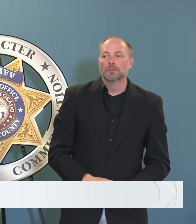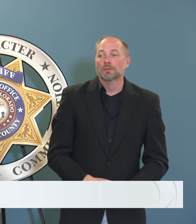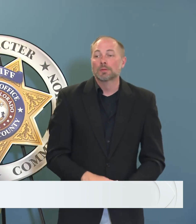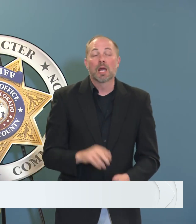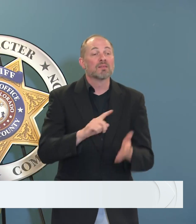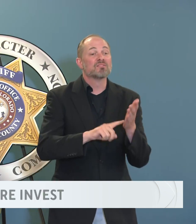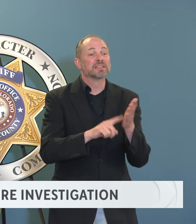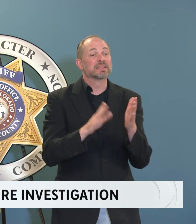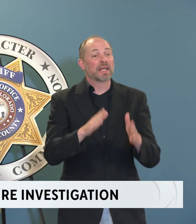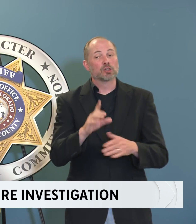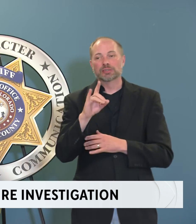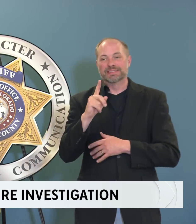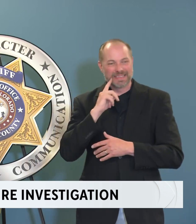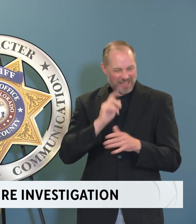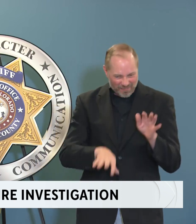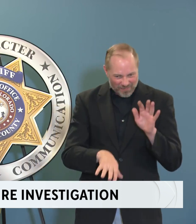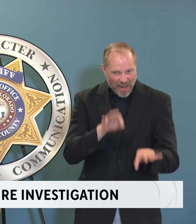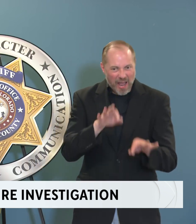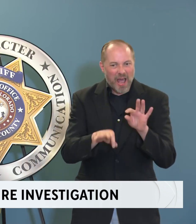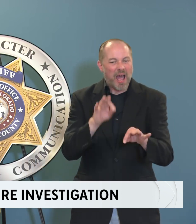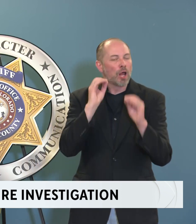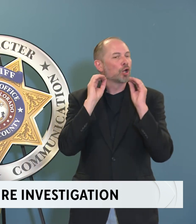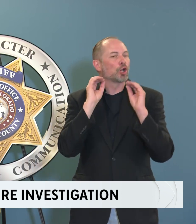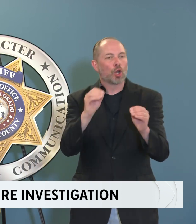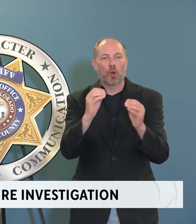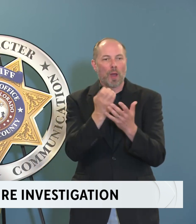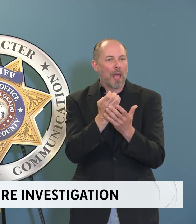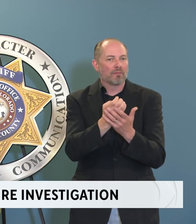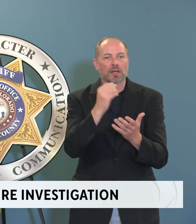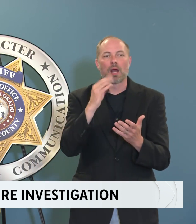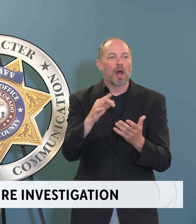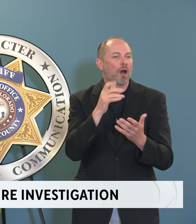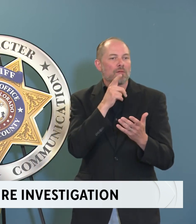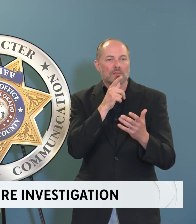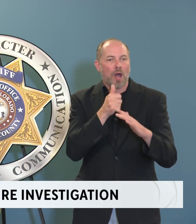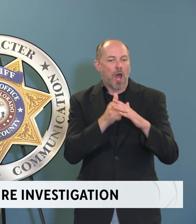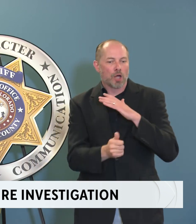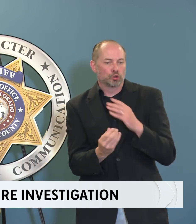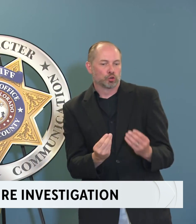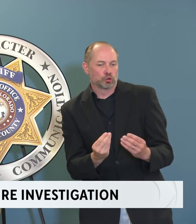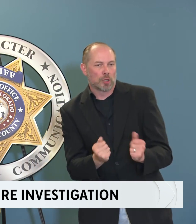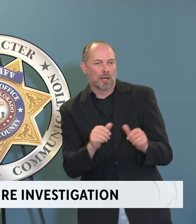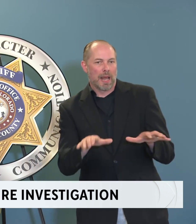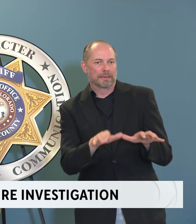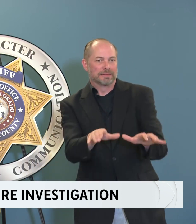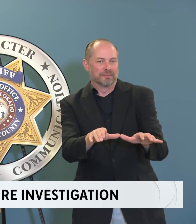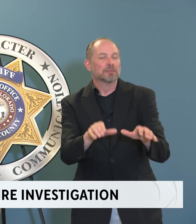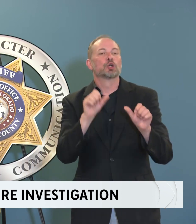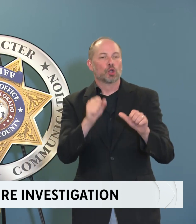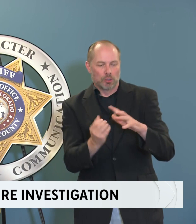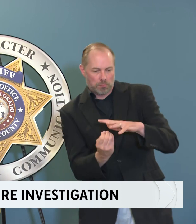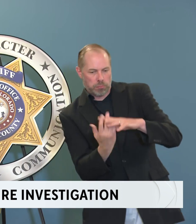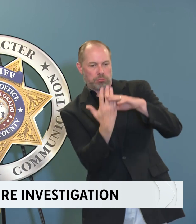AREA AFTER 2005 IN AN EFFORT TO PREVENT THAT FROM HAPPENING AGAIN. INVESTIGATORS DEVELOP NO